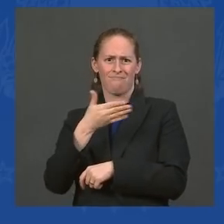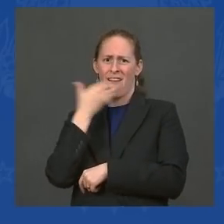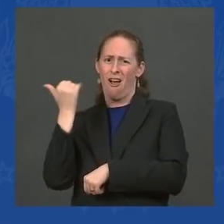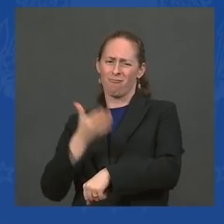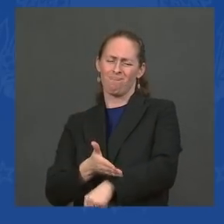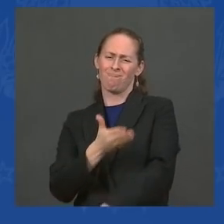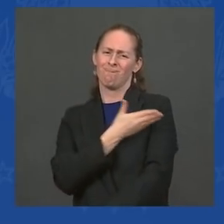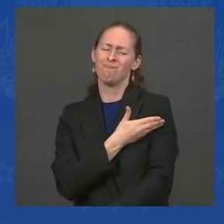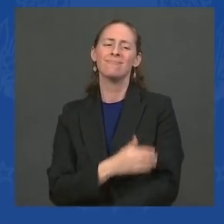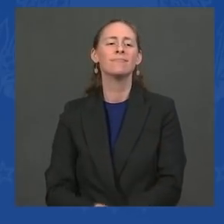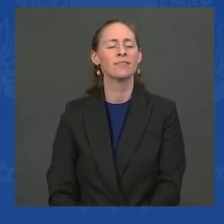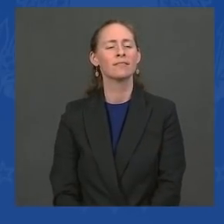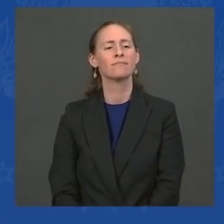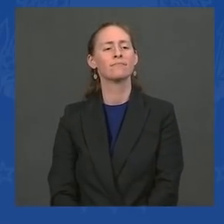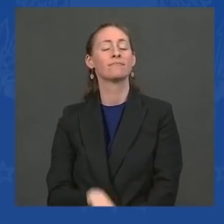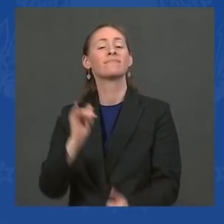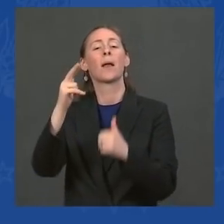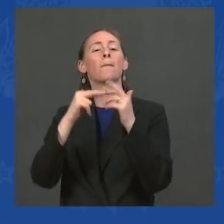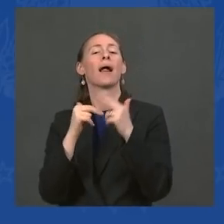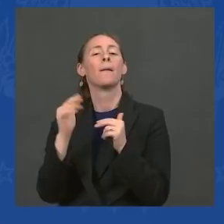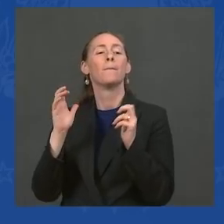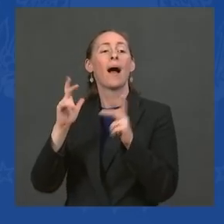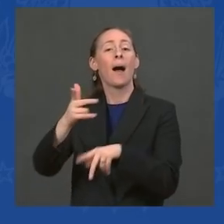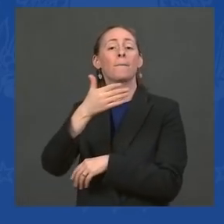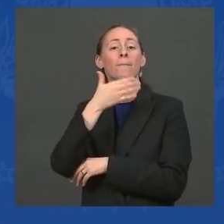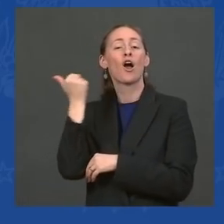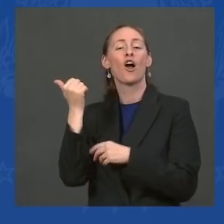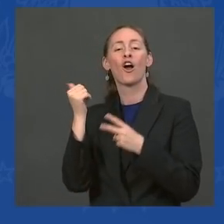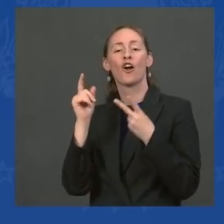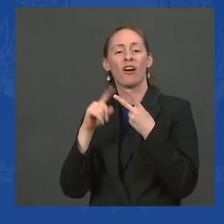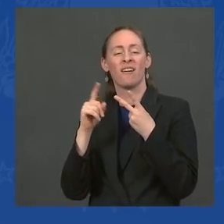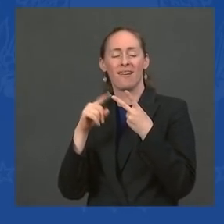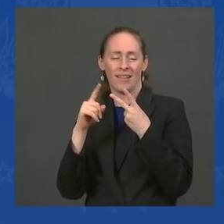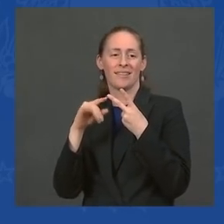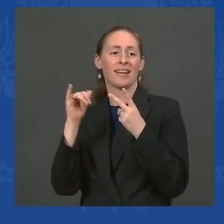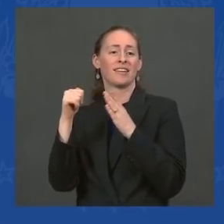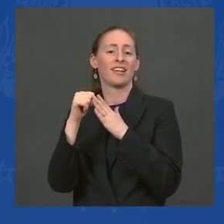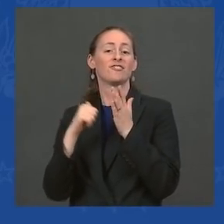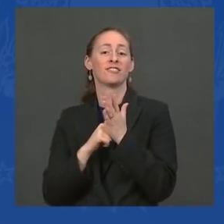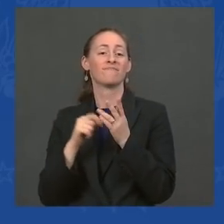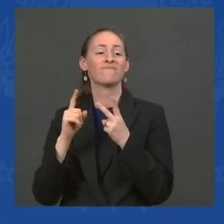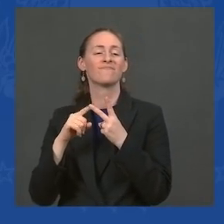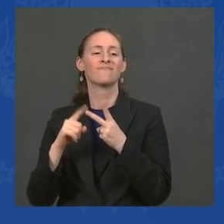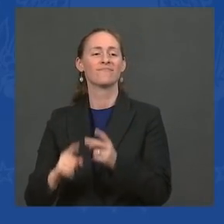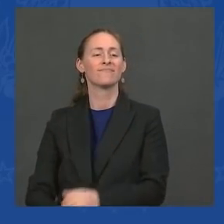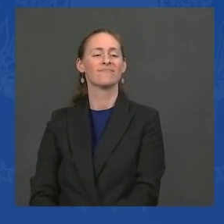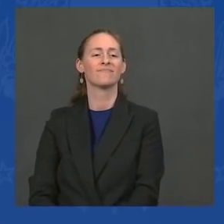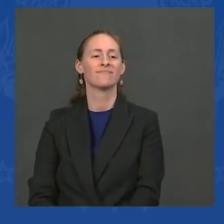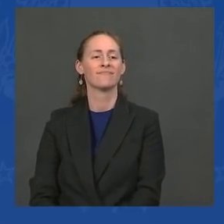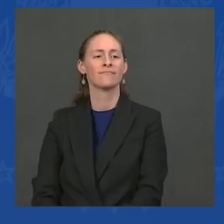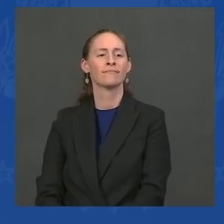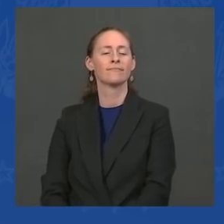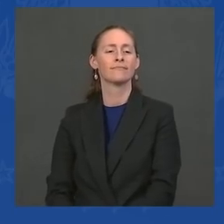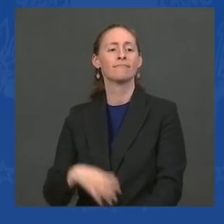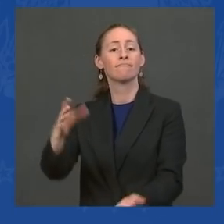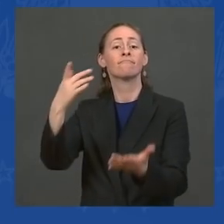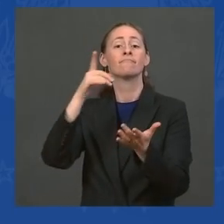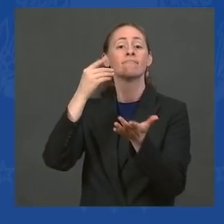The Build Back Better Act says that you get the first half of it paid to you, and then the second half you get paid on a monthly basis.